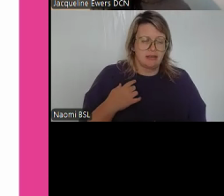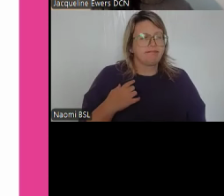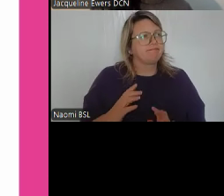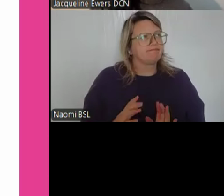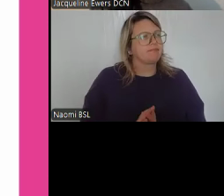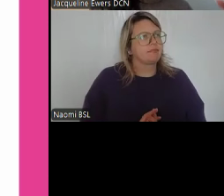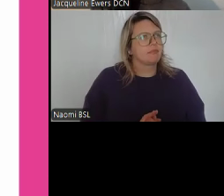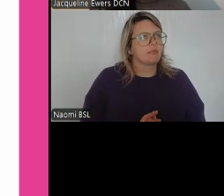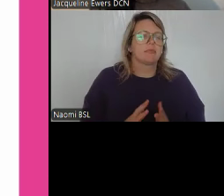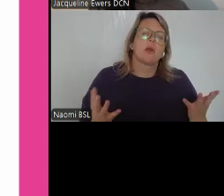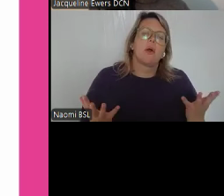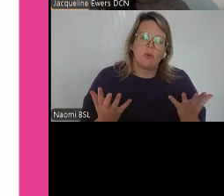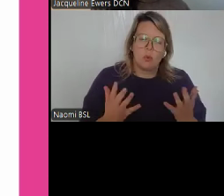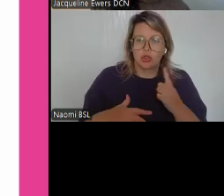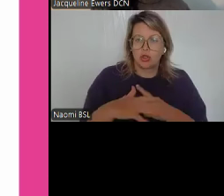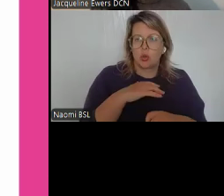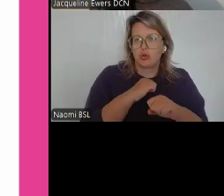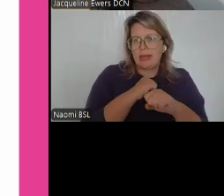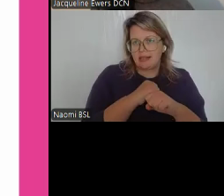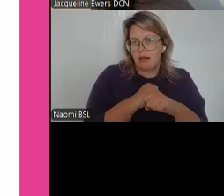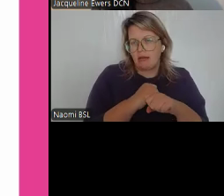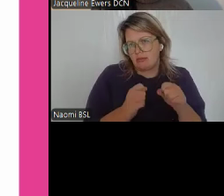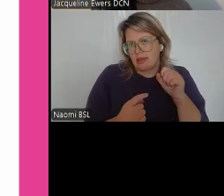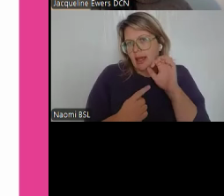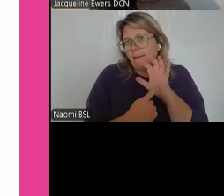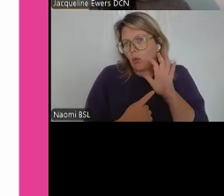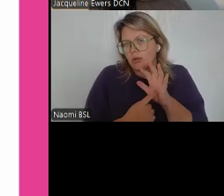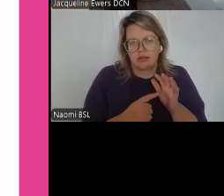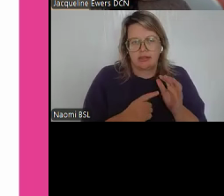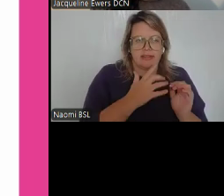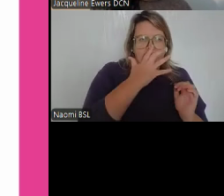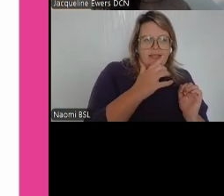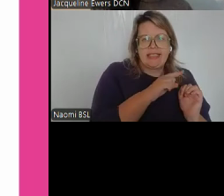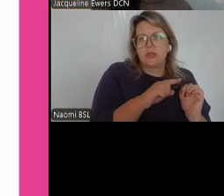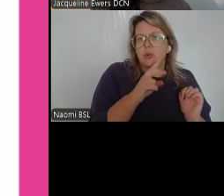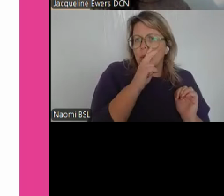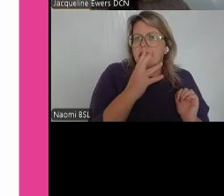social media is very popular amongst those 15 to 24-year-olds, and it is growing,